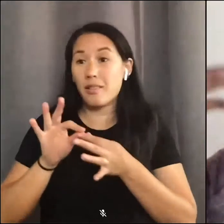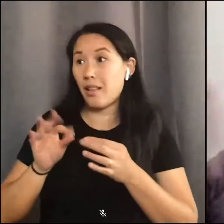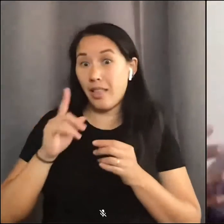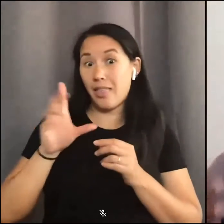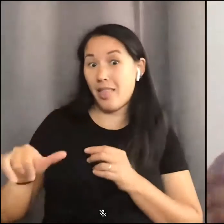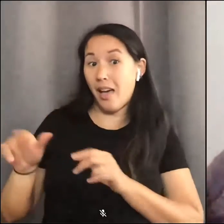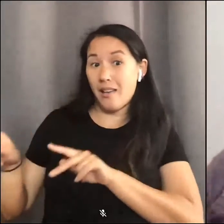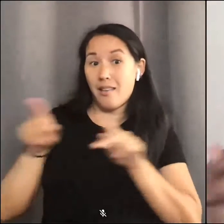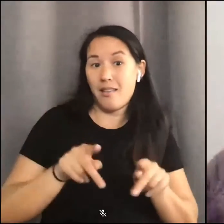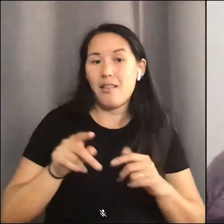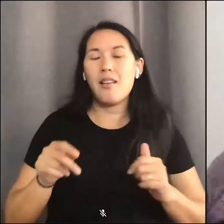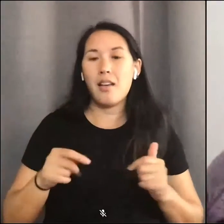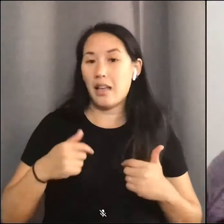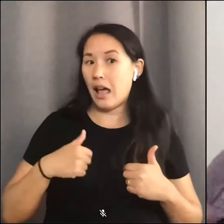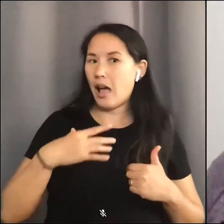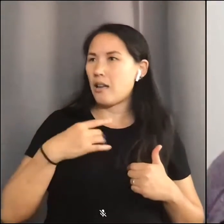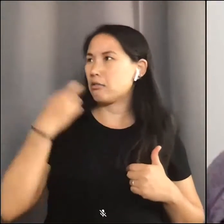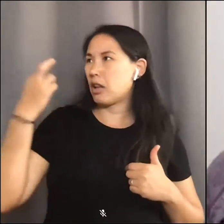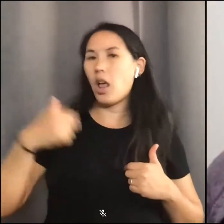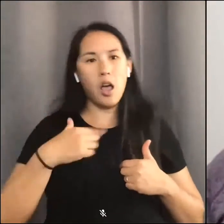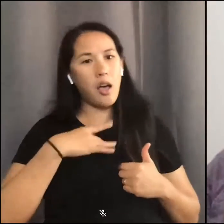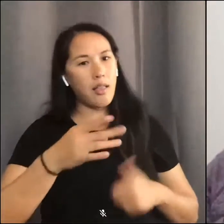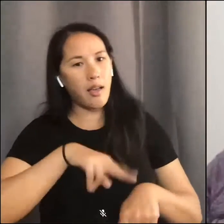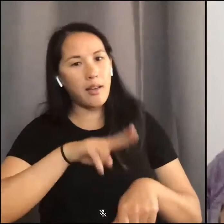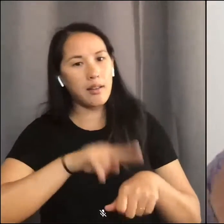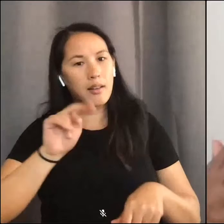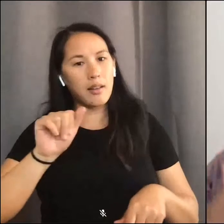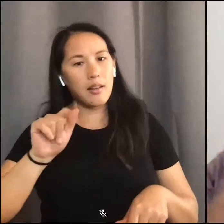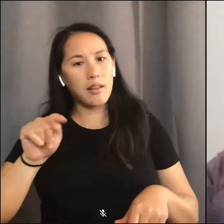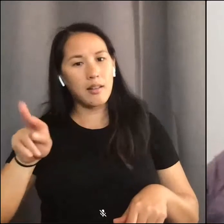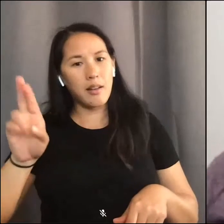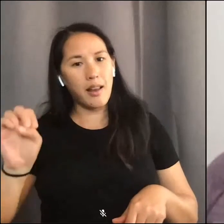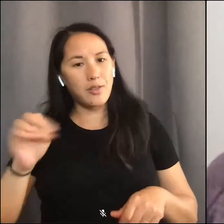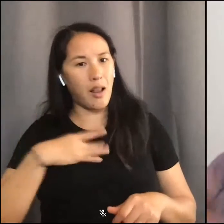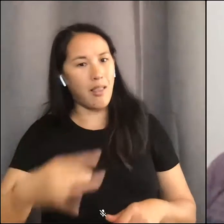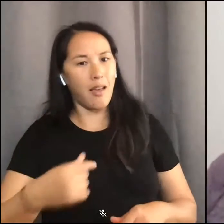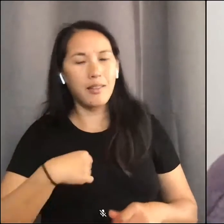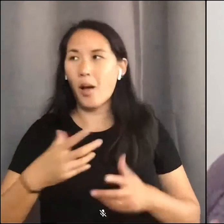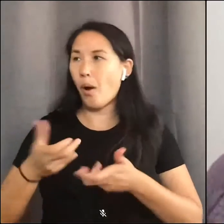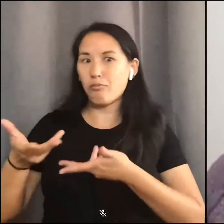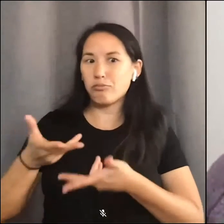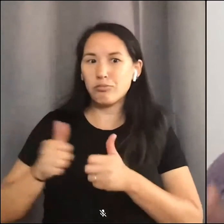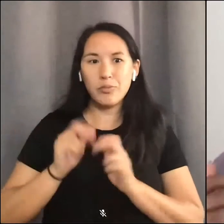i realize like i like nature um i want to interact with tons of people from around the world